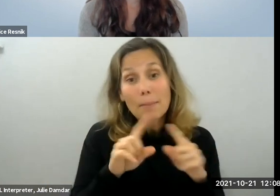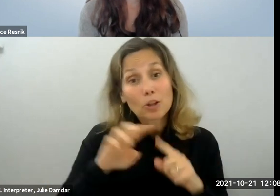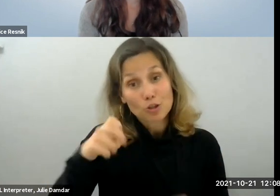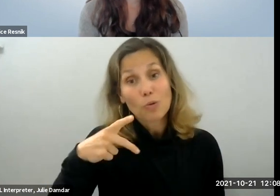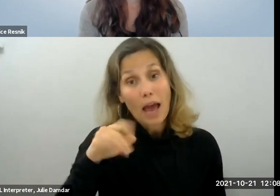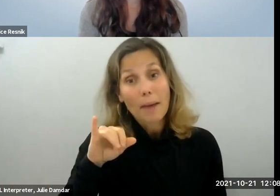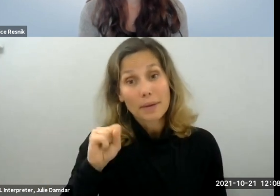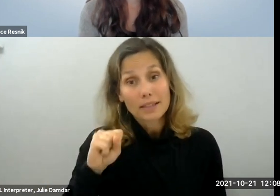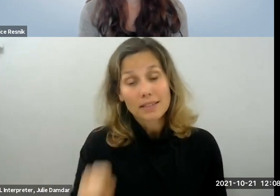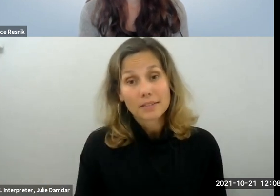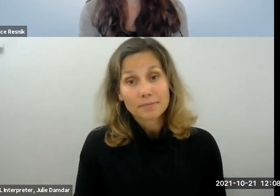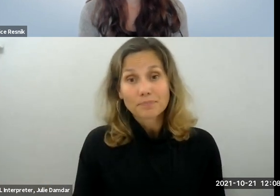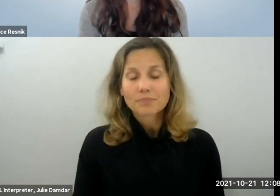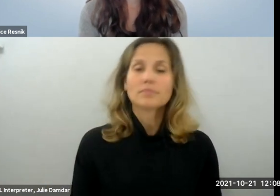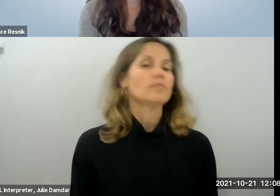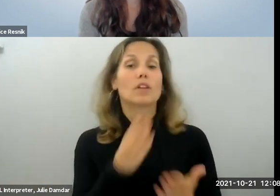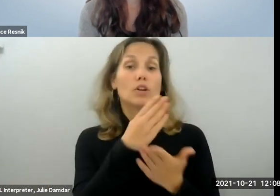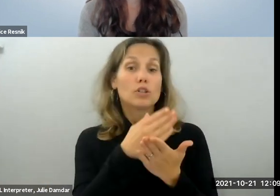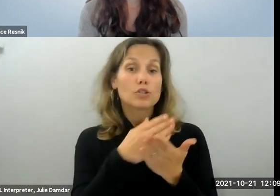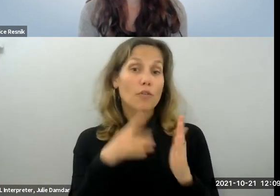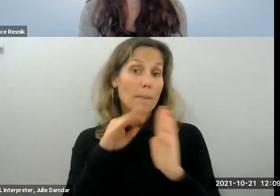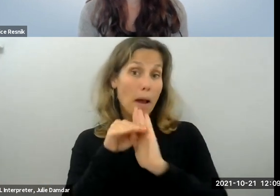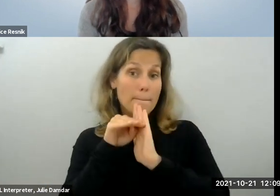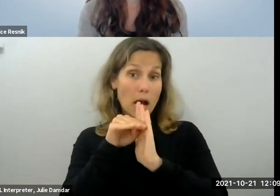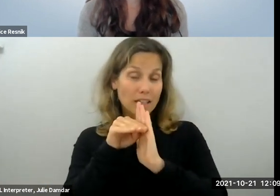Lisa Saldana (she/her/hers): From a modeling standpoint for for our predictive algorithms.